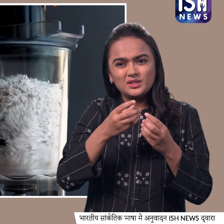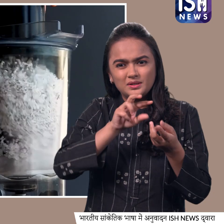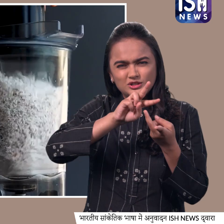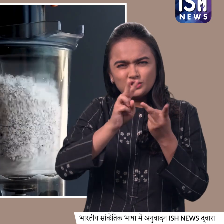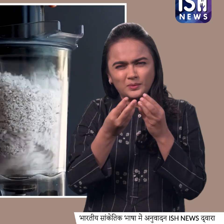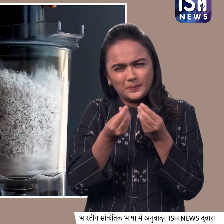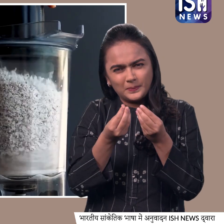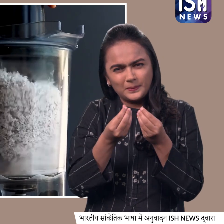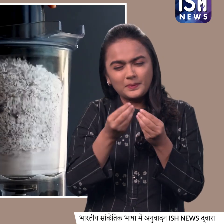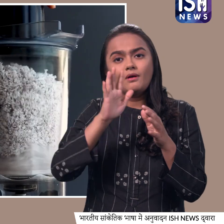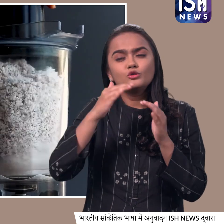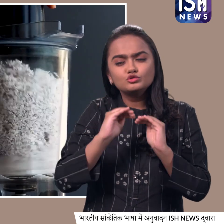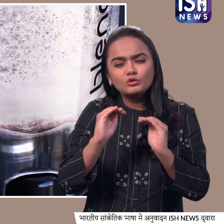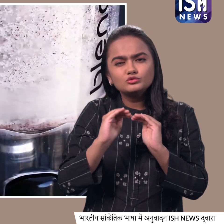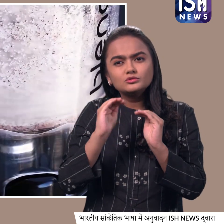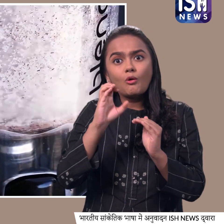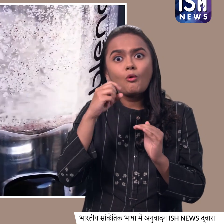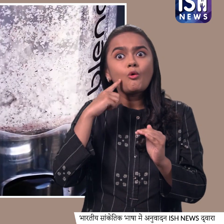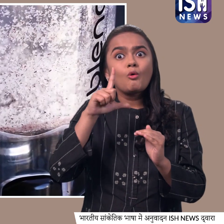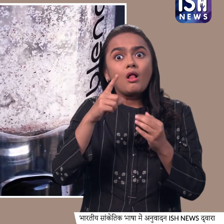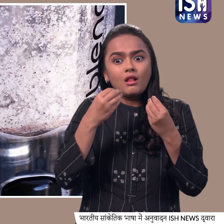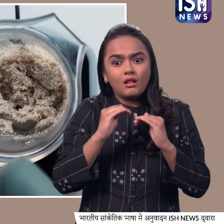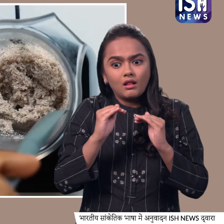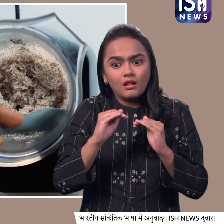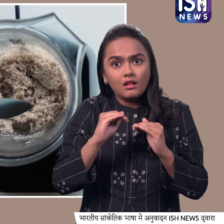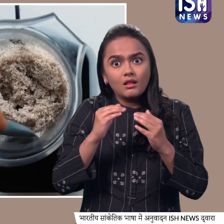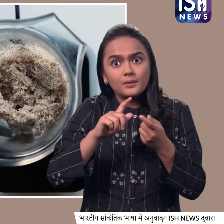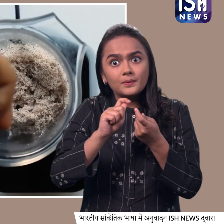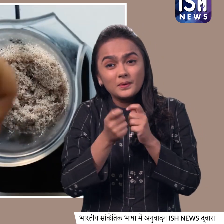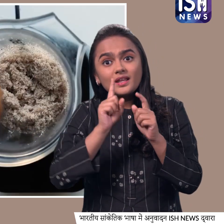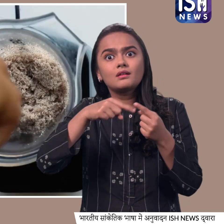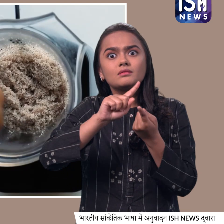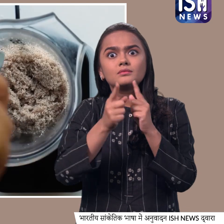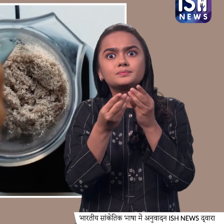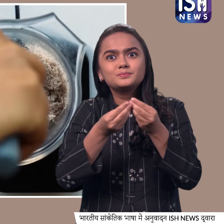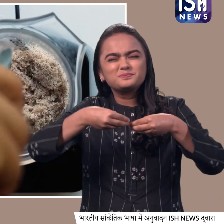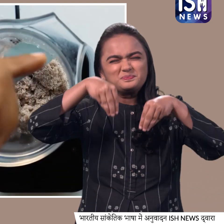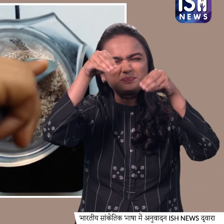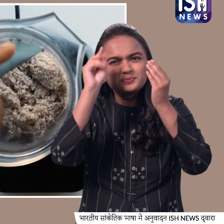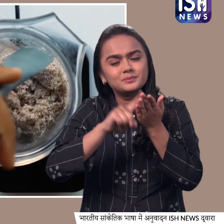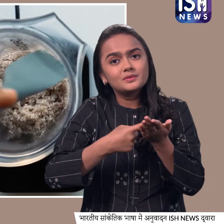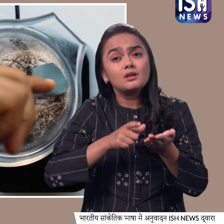The dry coconut will first become a powder and then will slowly release oil. And then will convert into a soft butter.